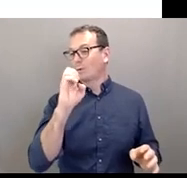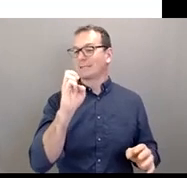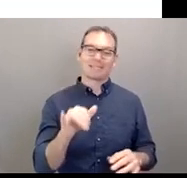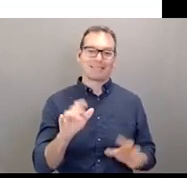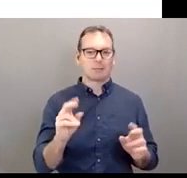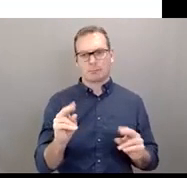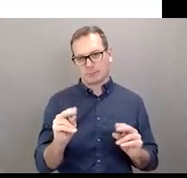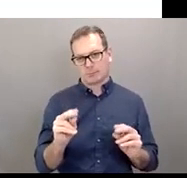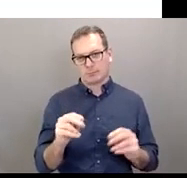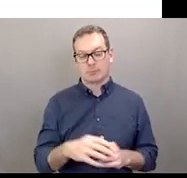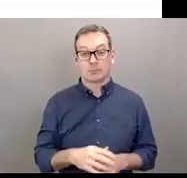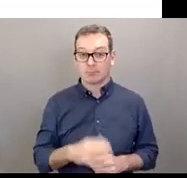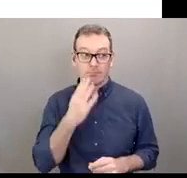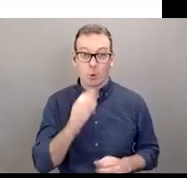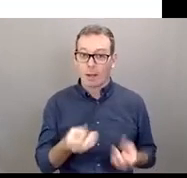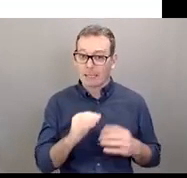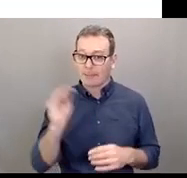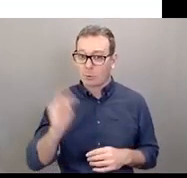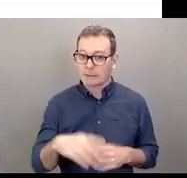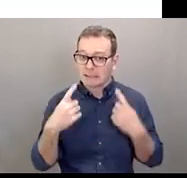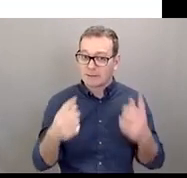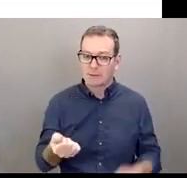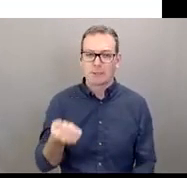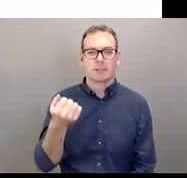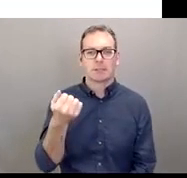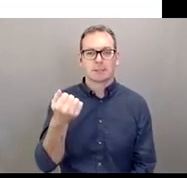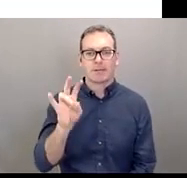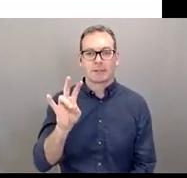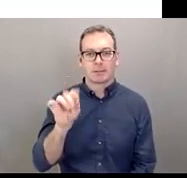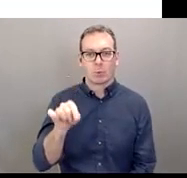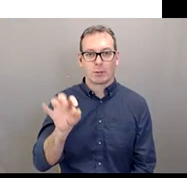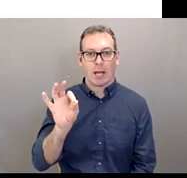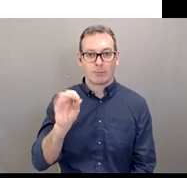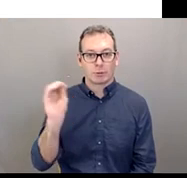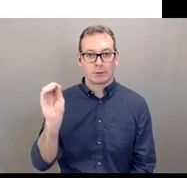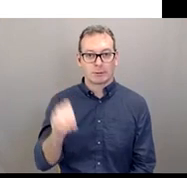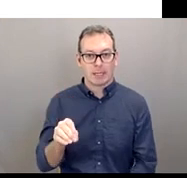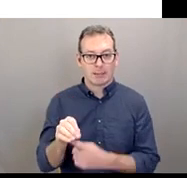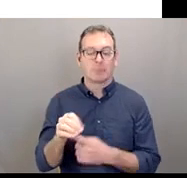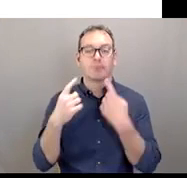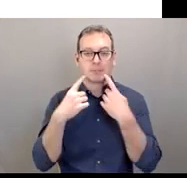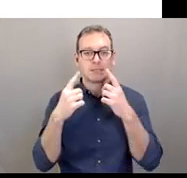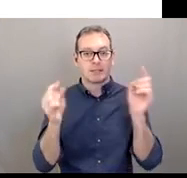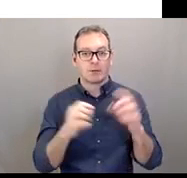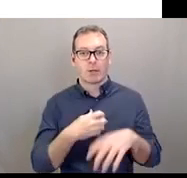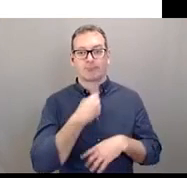only 17.9% of people with disabilities are getting jobs so we have so much work to do